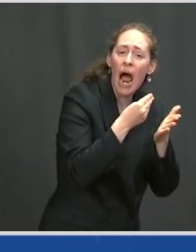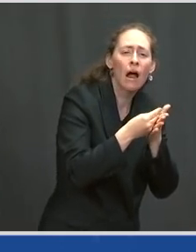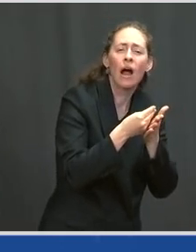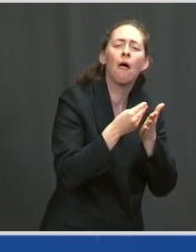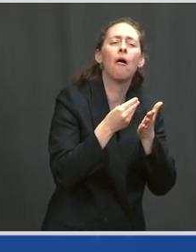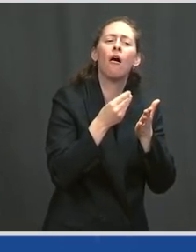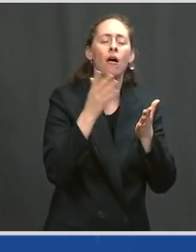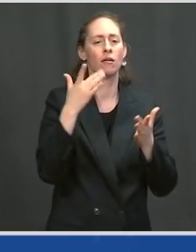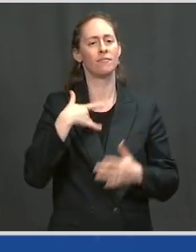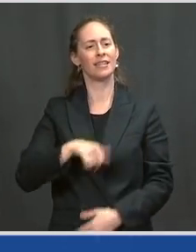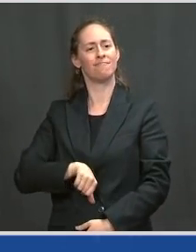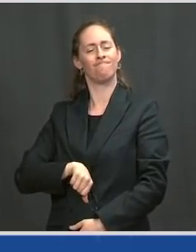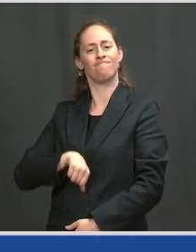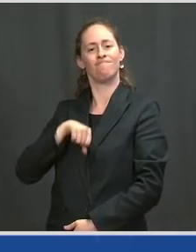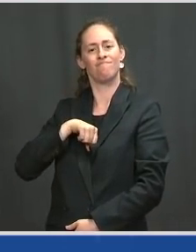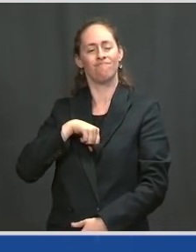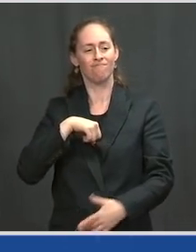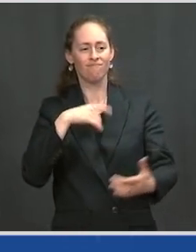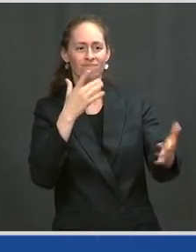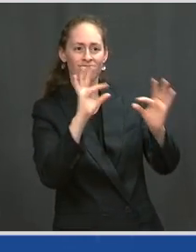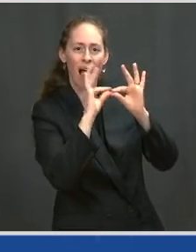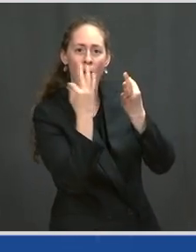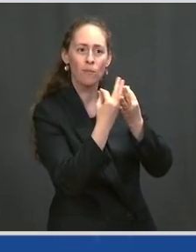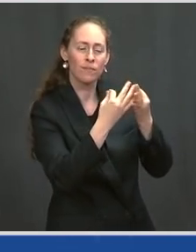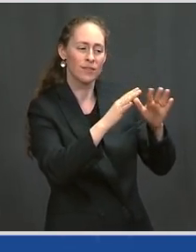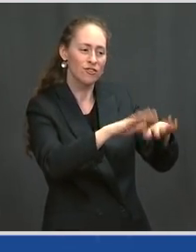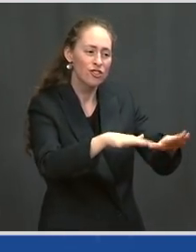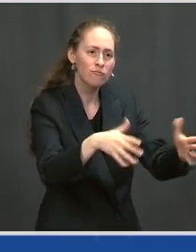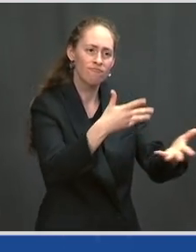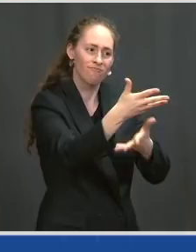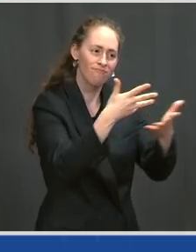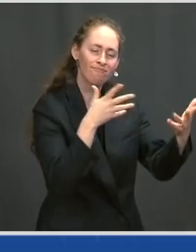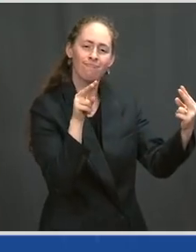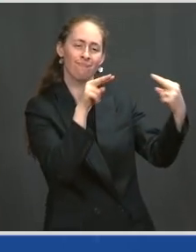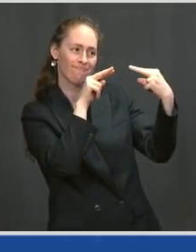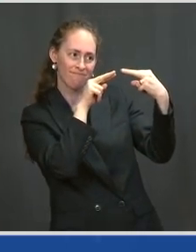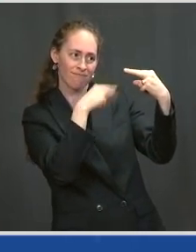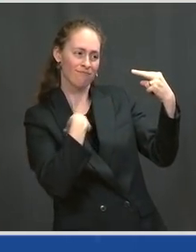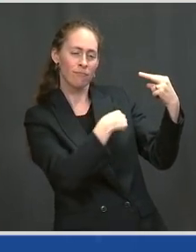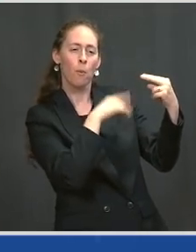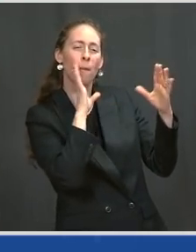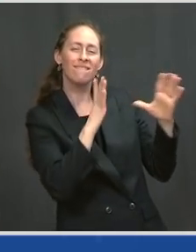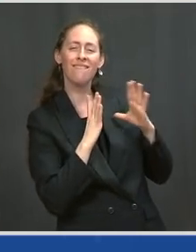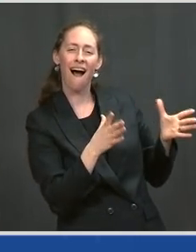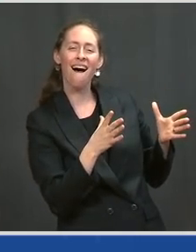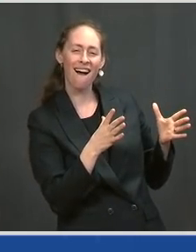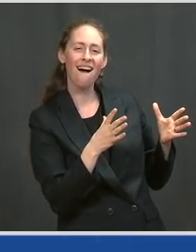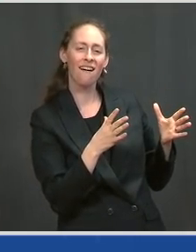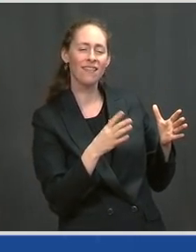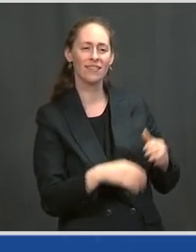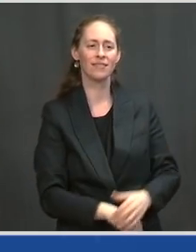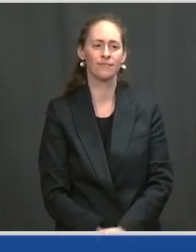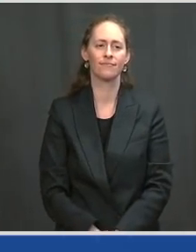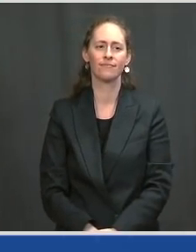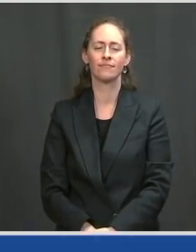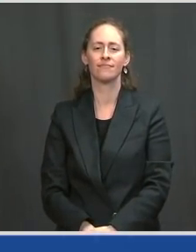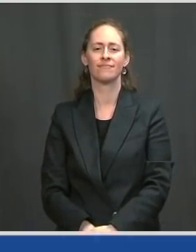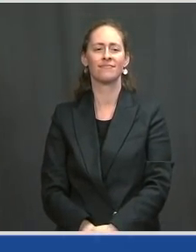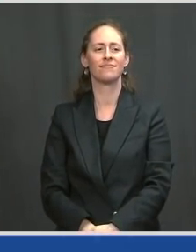I think the people who claim Americans won't work even if they find a good and fair opportunity underestimate the American people.